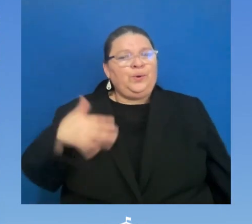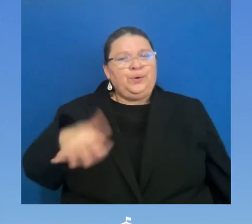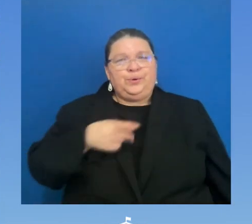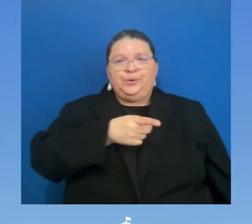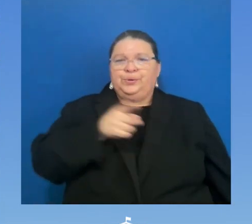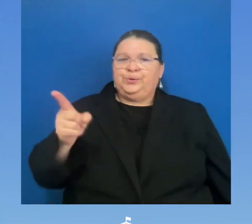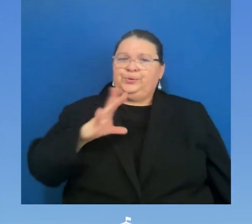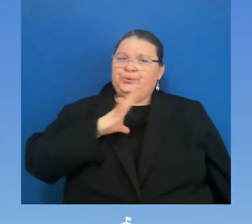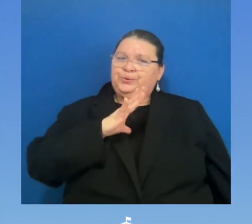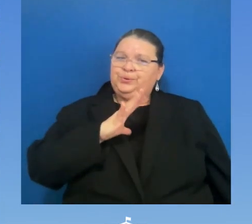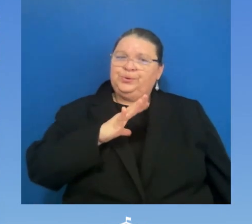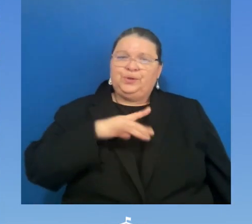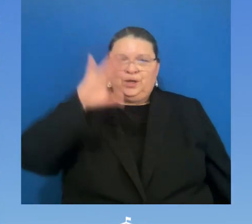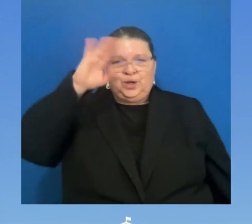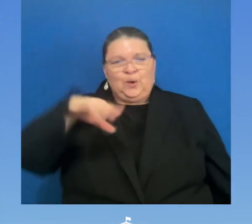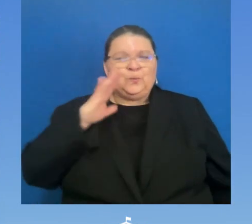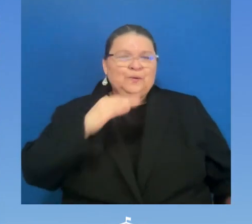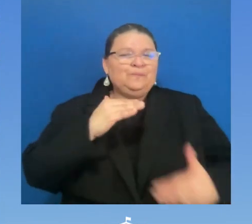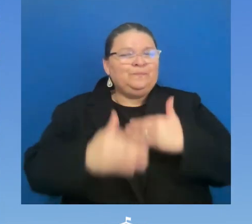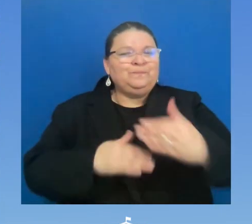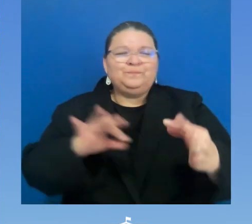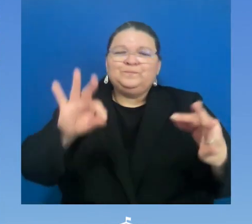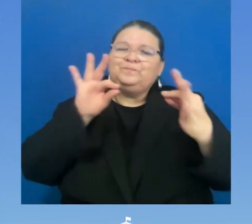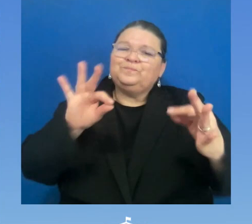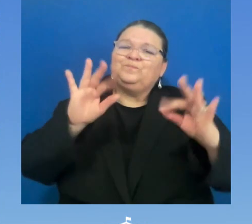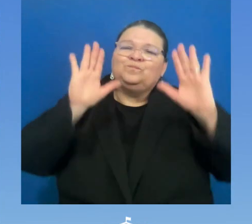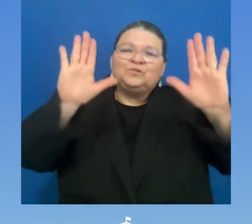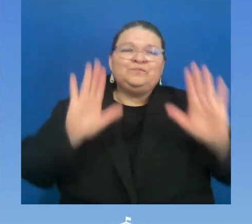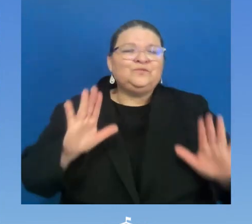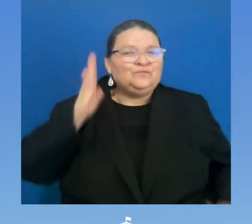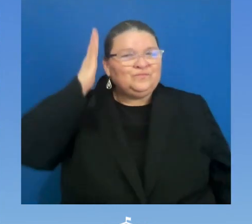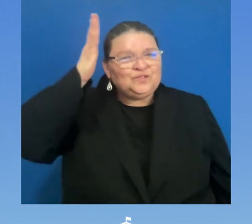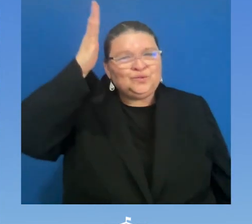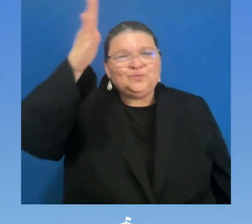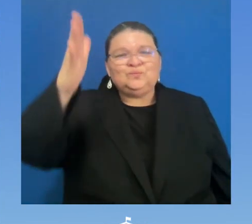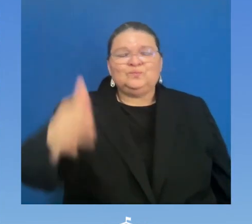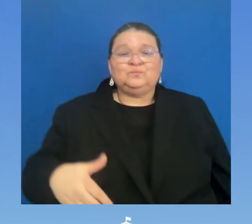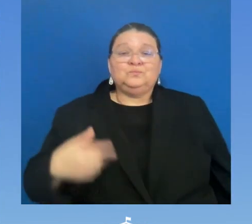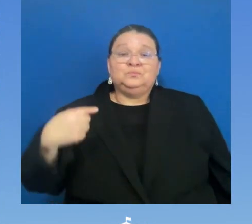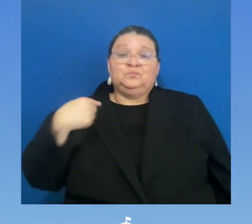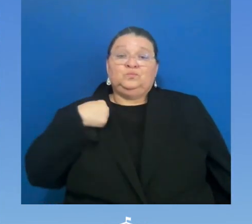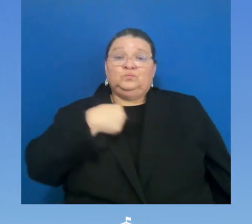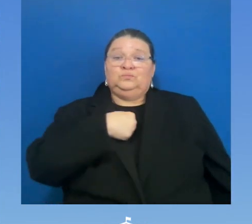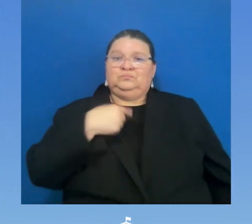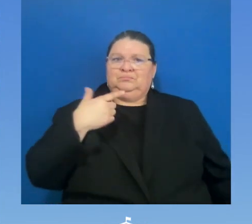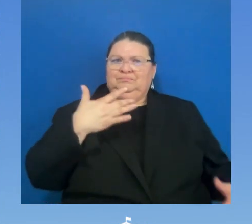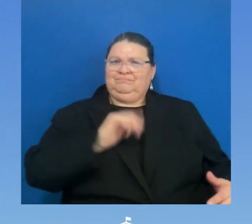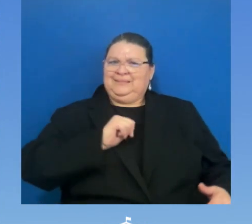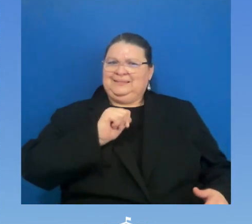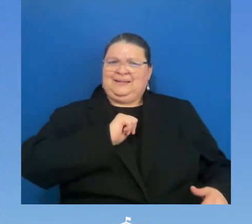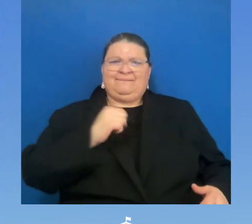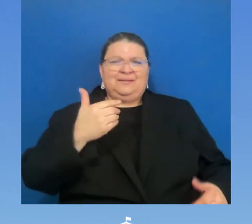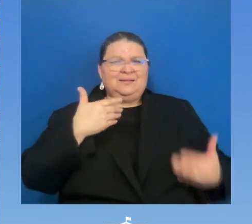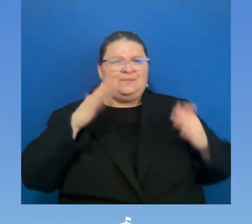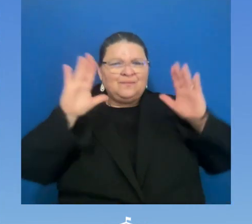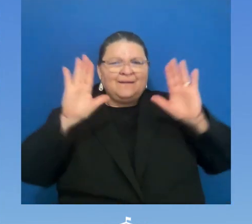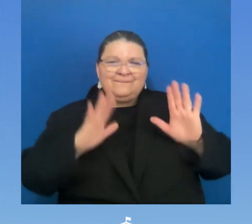I'm really grateful to have had examples like this -- you know, not just seeing it on television, but then practicing with it every day,